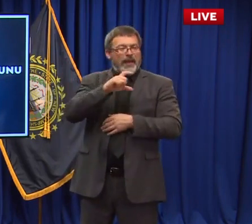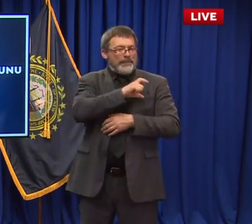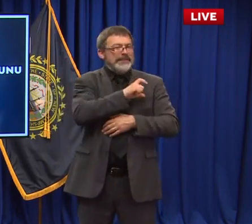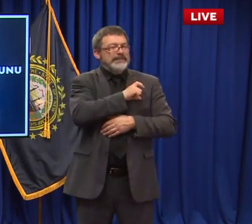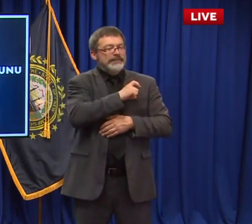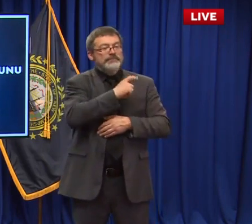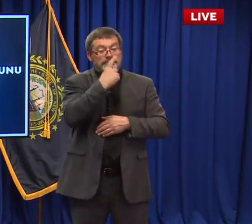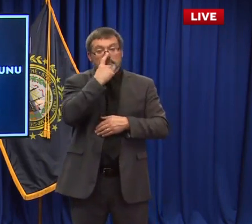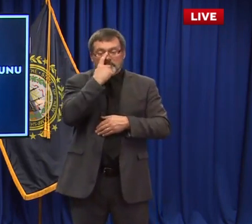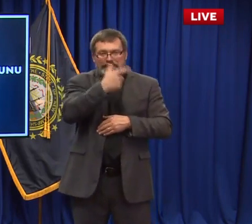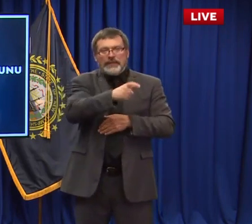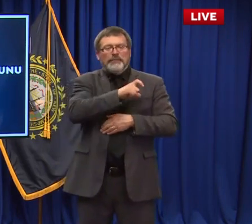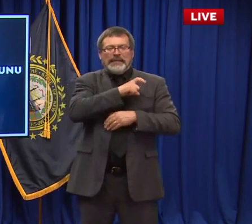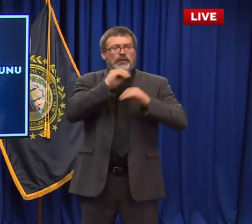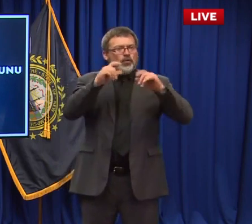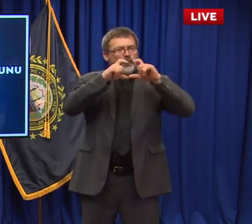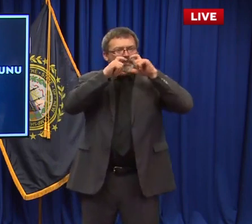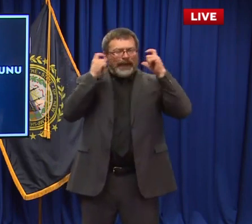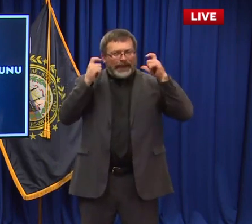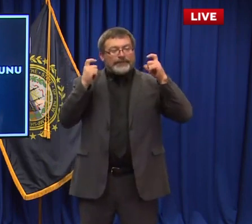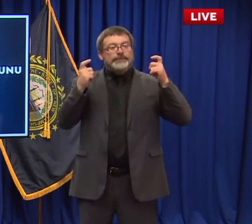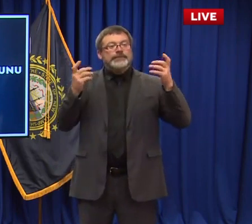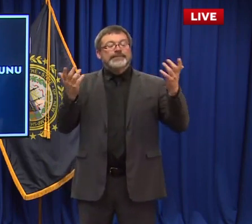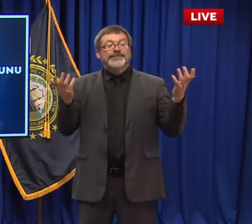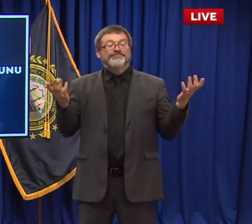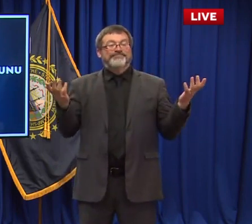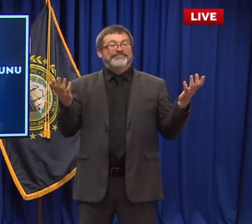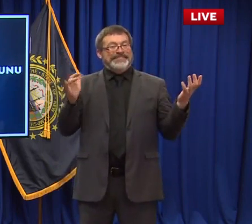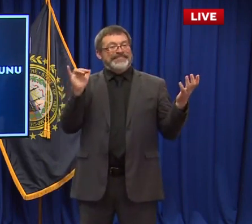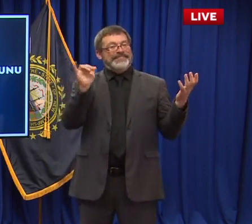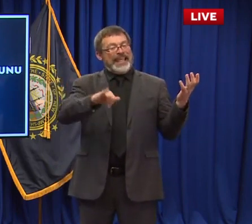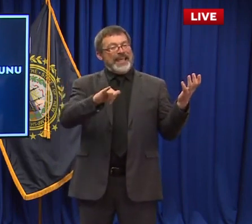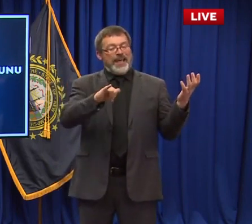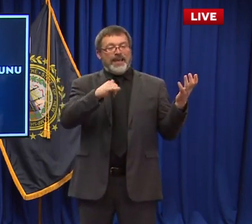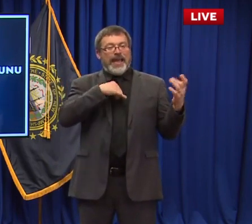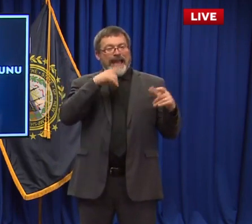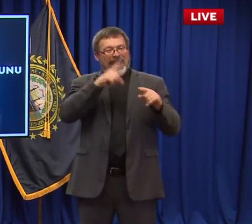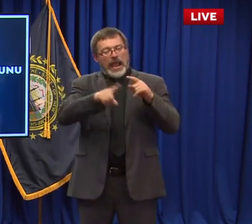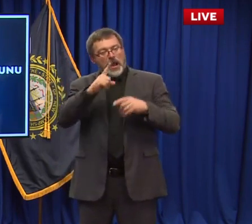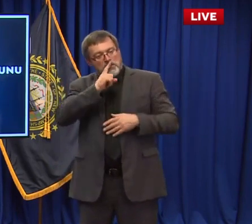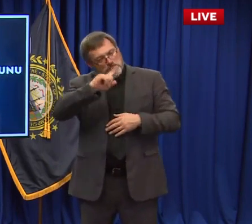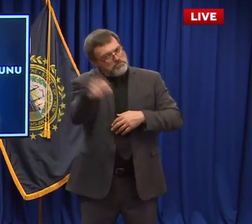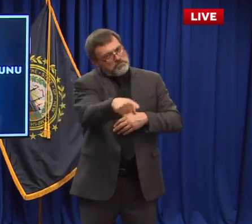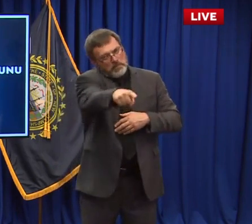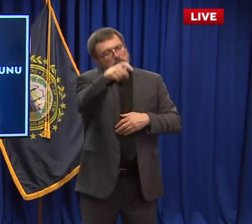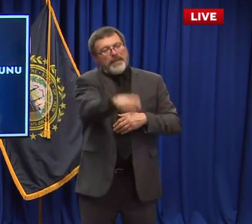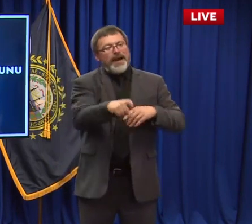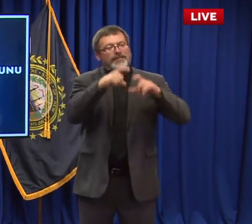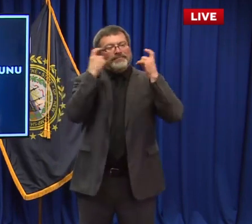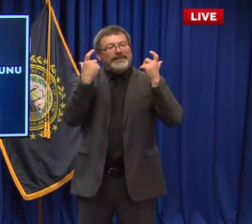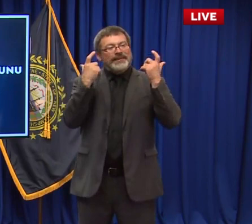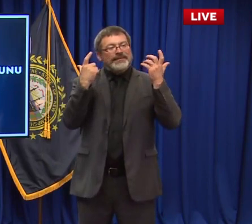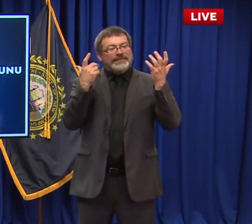THE SECOND QUESTION WAS ABOUT POLICE OFFICERS AND LAW ENFORCEMENT WEARING MASKS AND PPE. THAT IS UP TO LAW ENFORCEMENT.